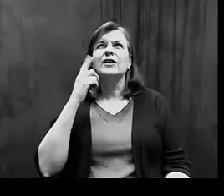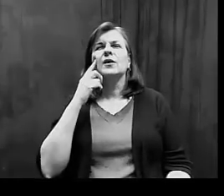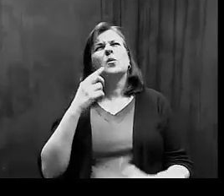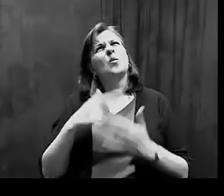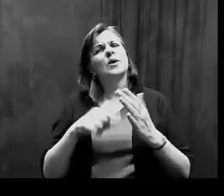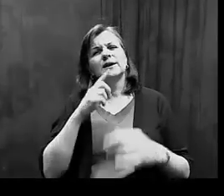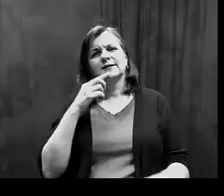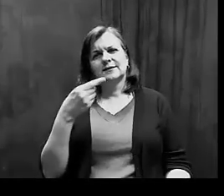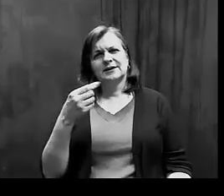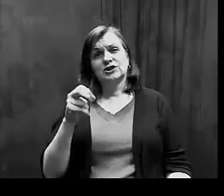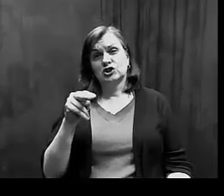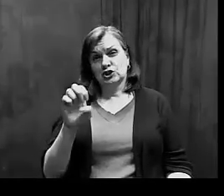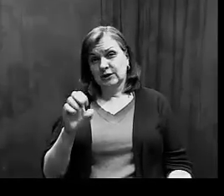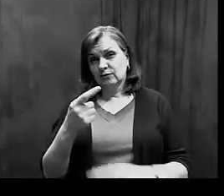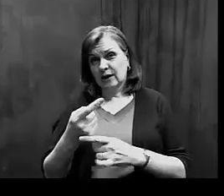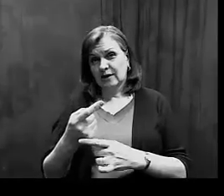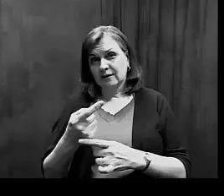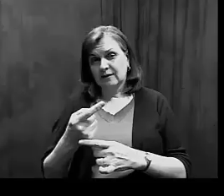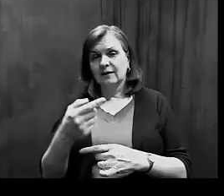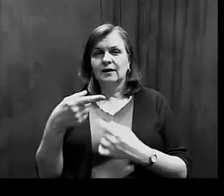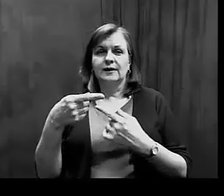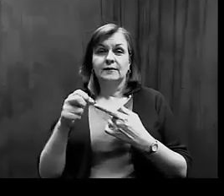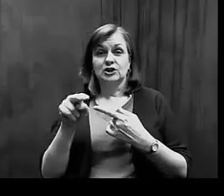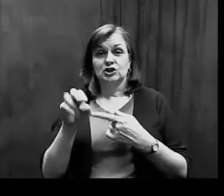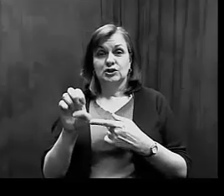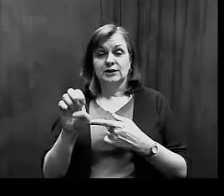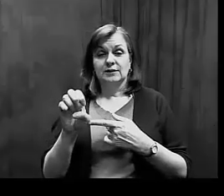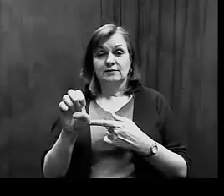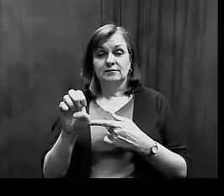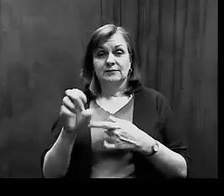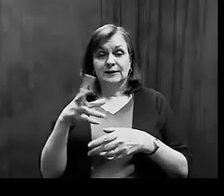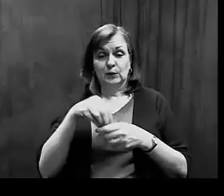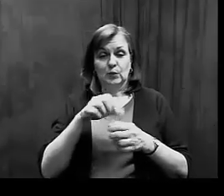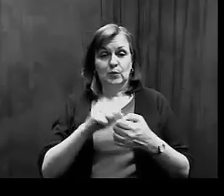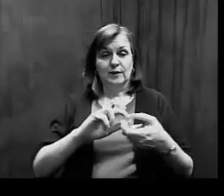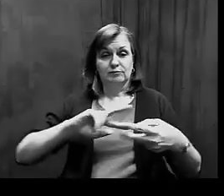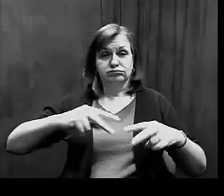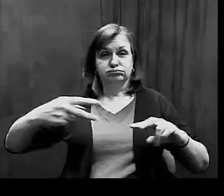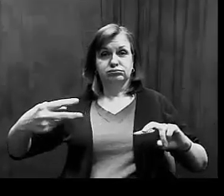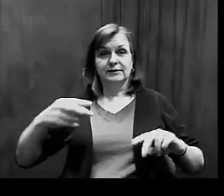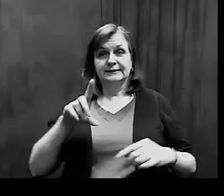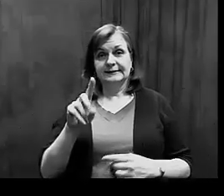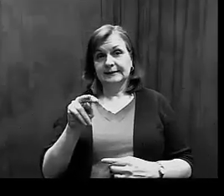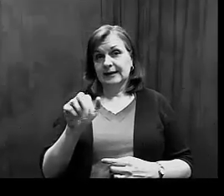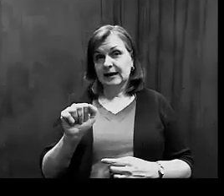will first you might need to go back and think about what is a gene -- a gene is part of your DNA